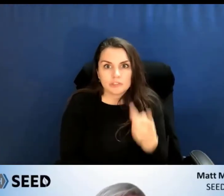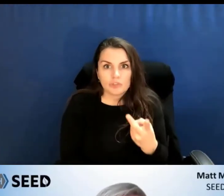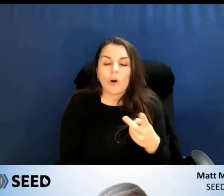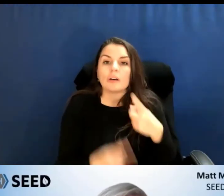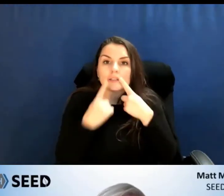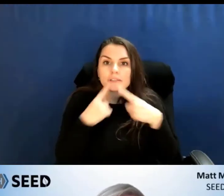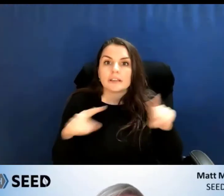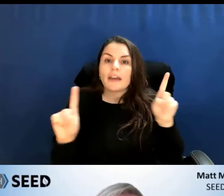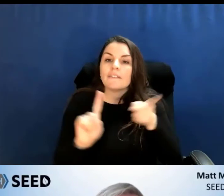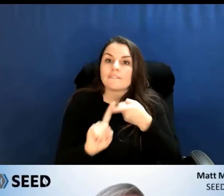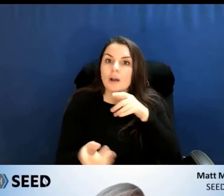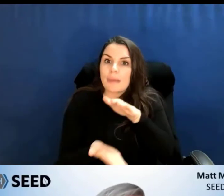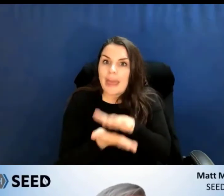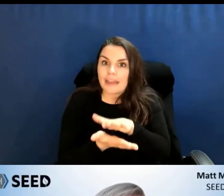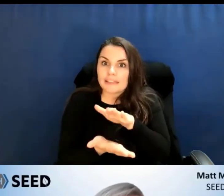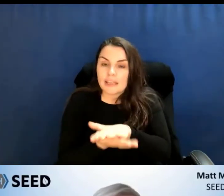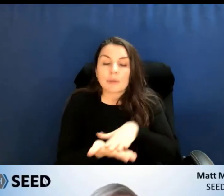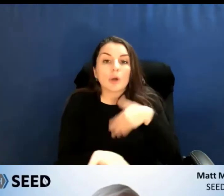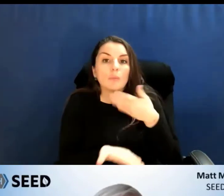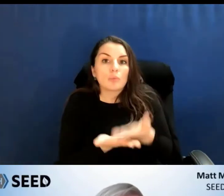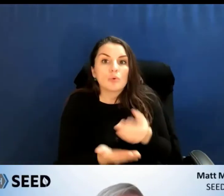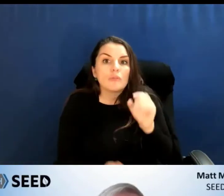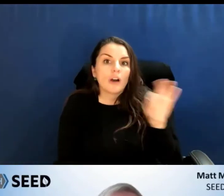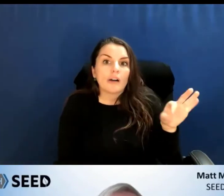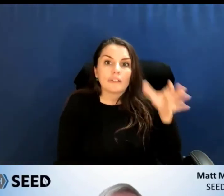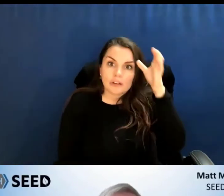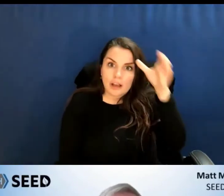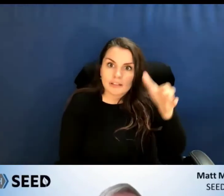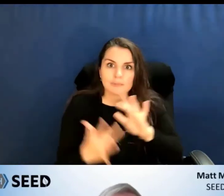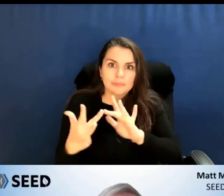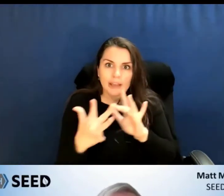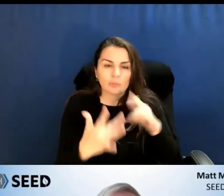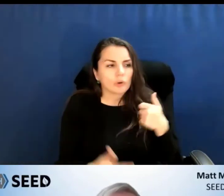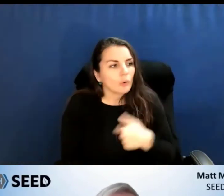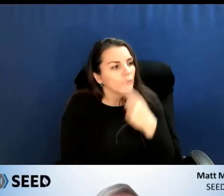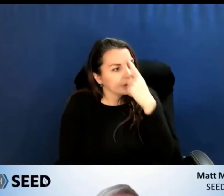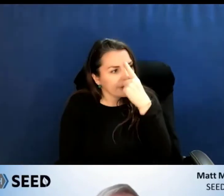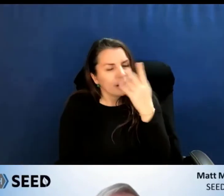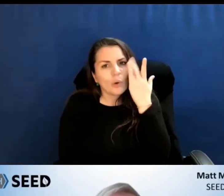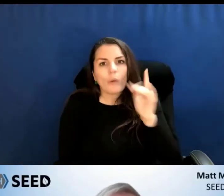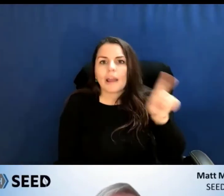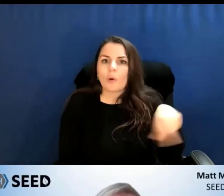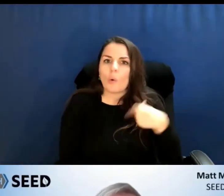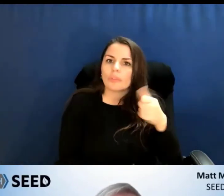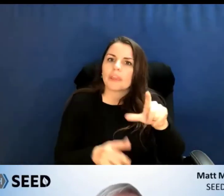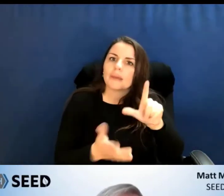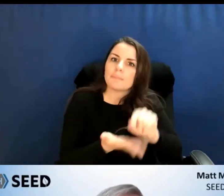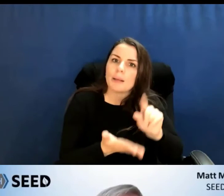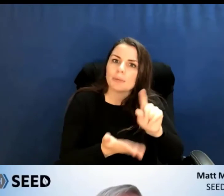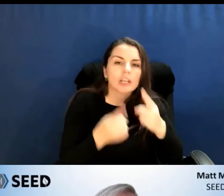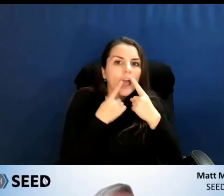Proof of Concept Network, as well, and we said, "Wait a second. Why are we only publishing success stories from the small business program?"